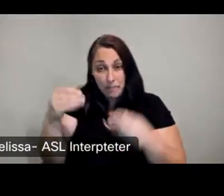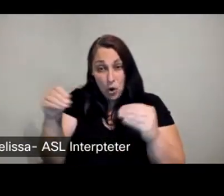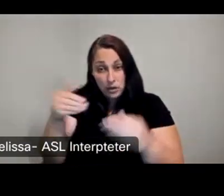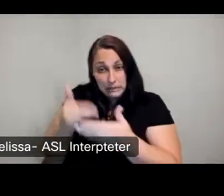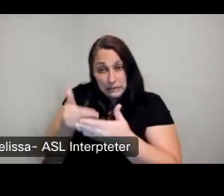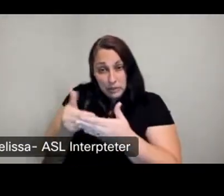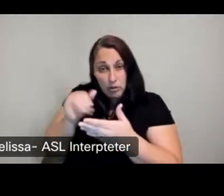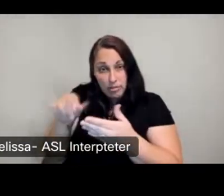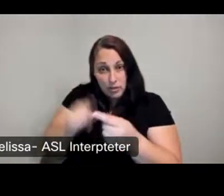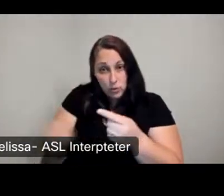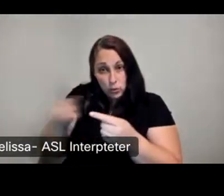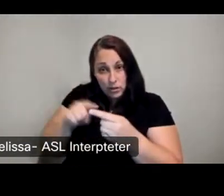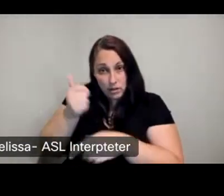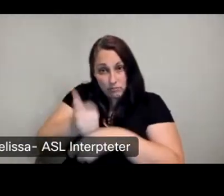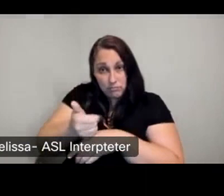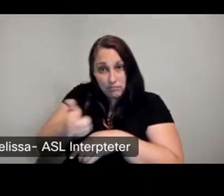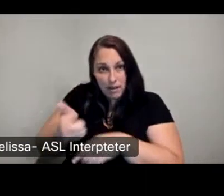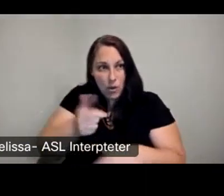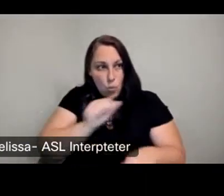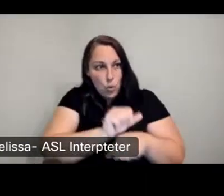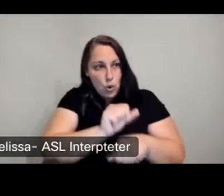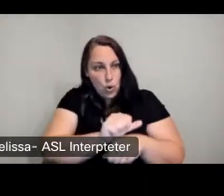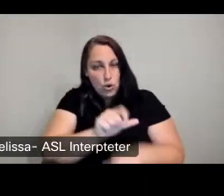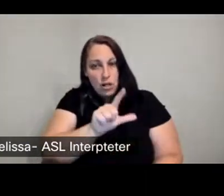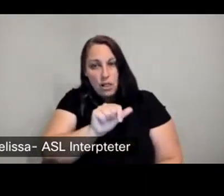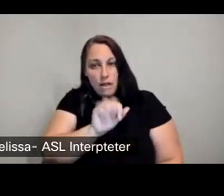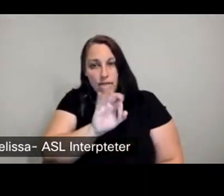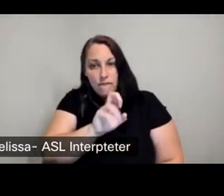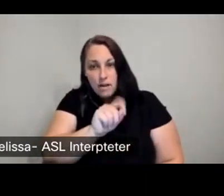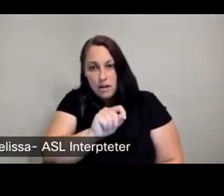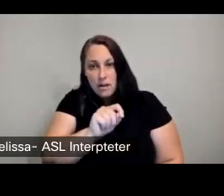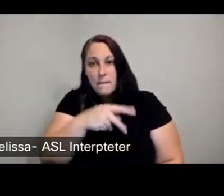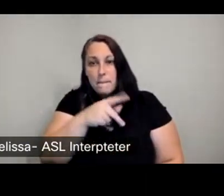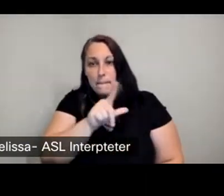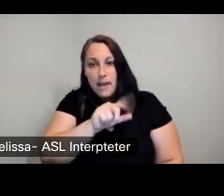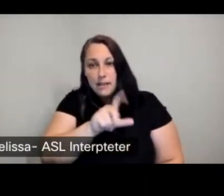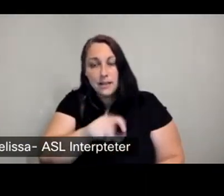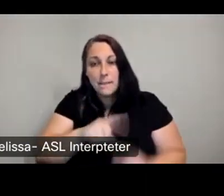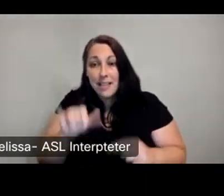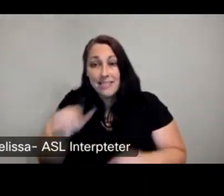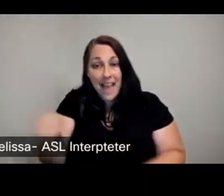I work near Lafont Plaza but I never take it and like your report says there are three metros that